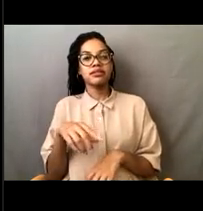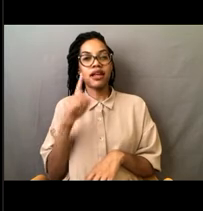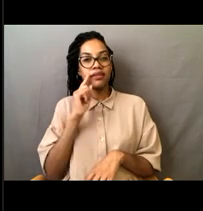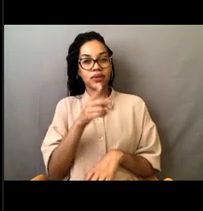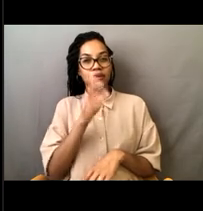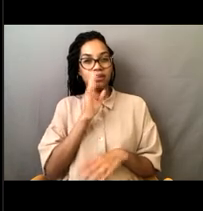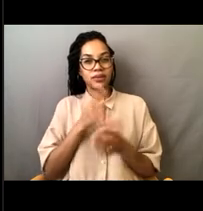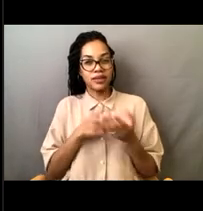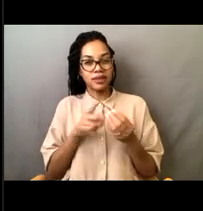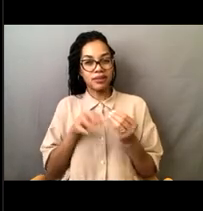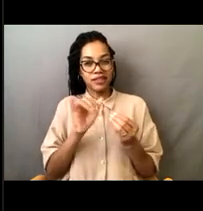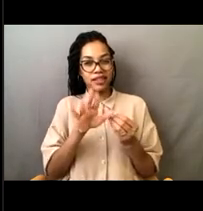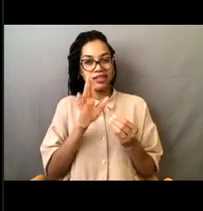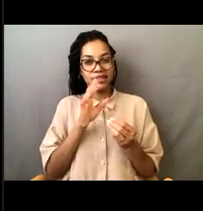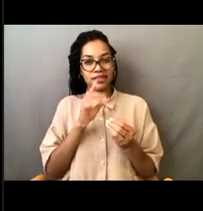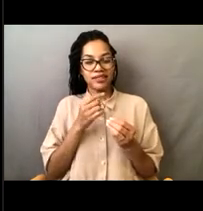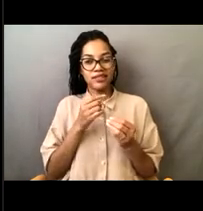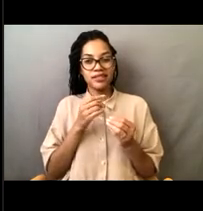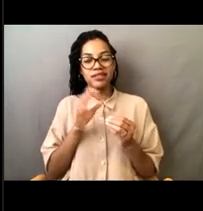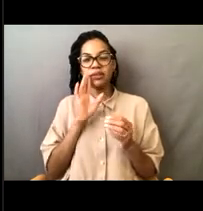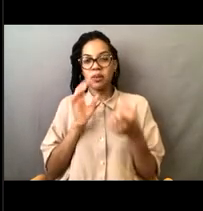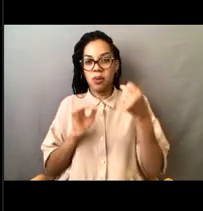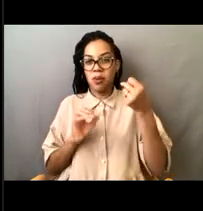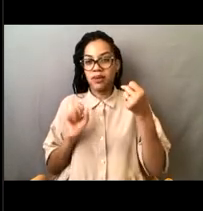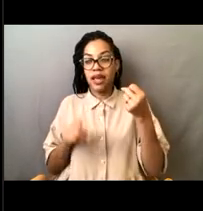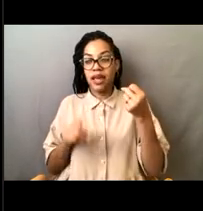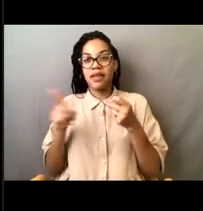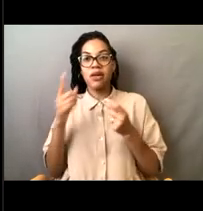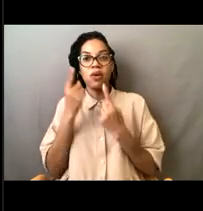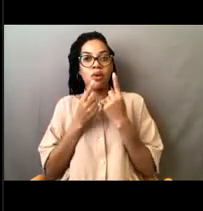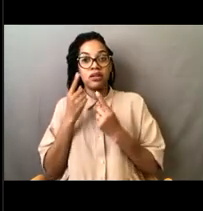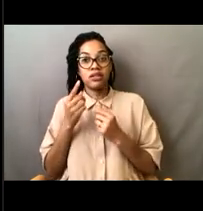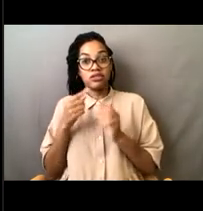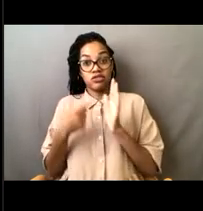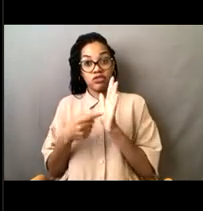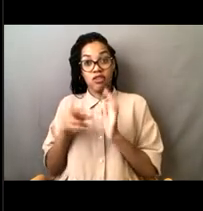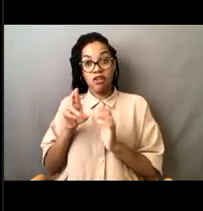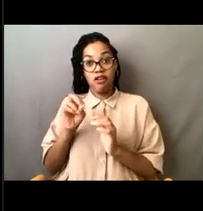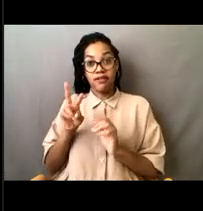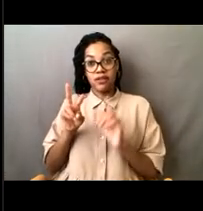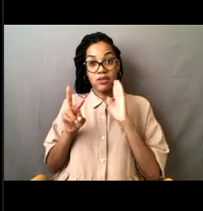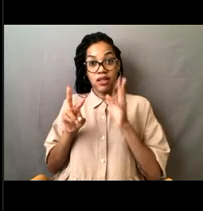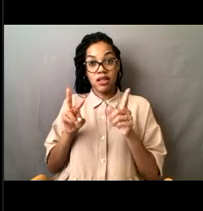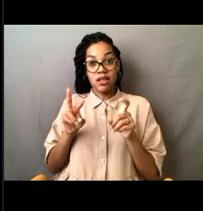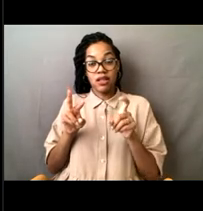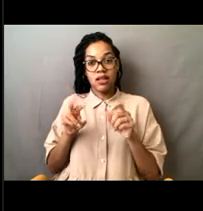So you can say I'm going to get there, but they were wondering if you were going to show us the ROV? I will show you the ROV